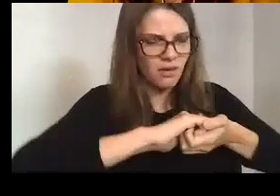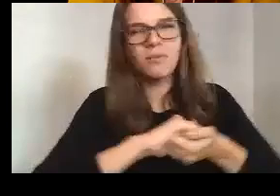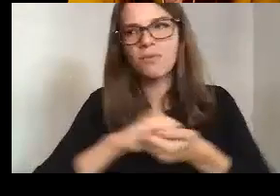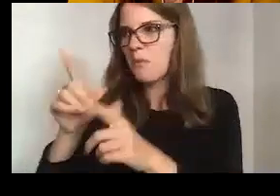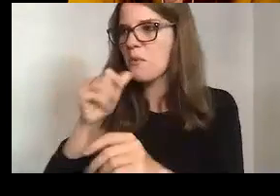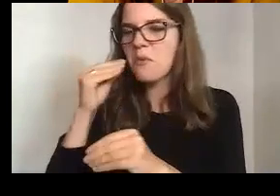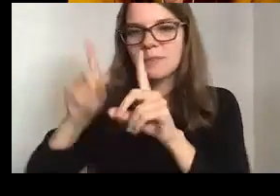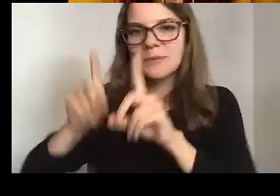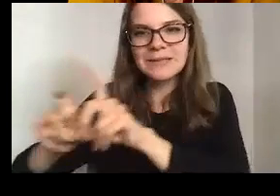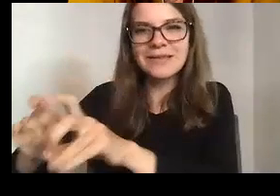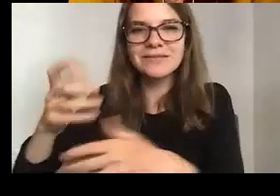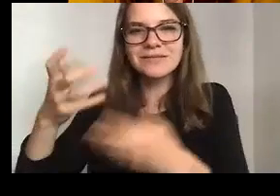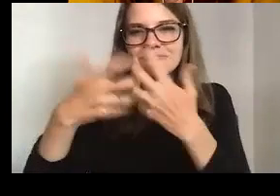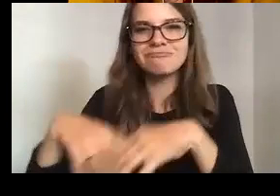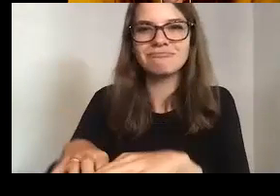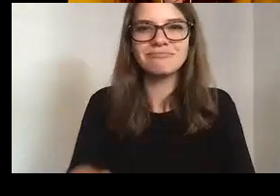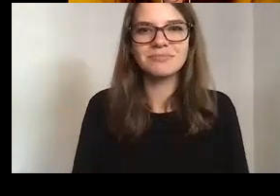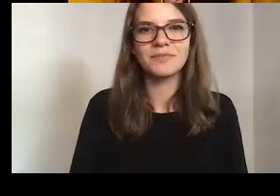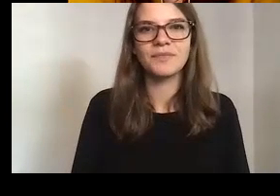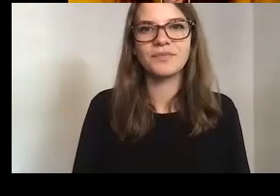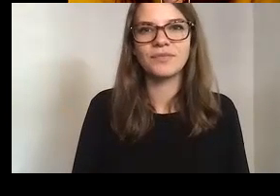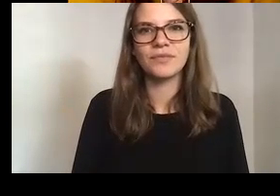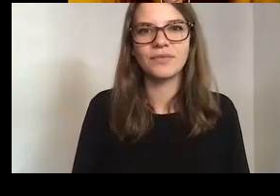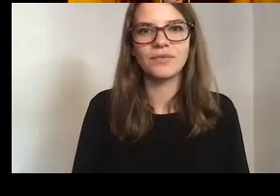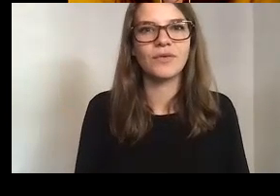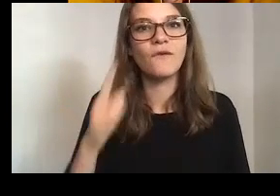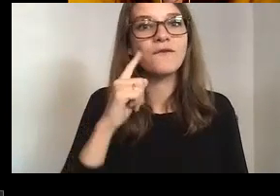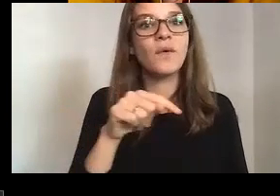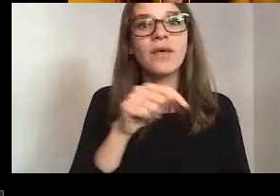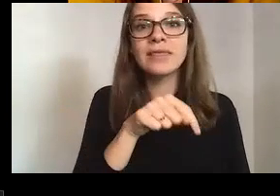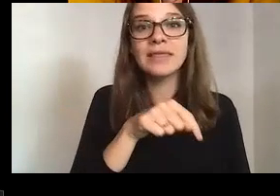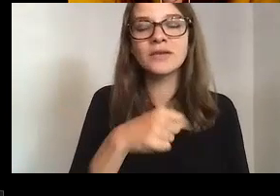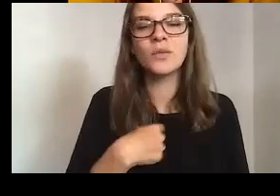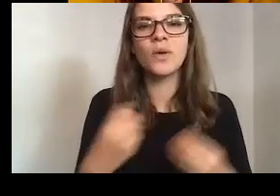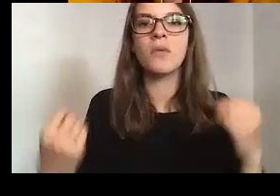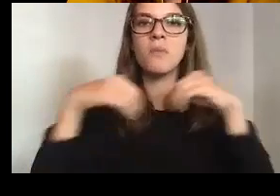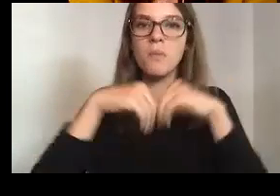and within this type we actually took that a step further and adapted it just to covid